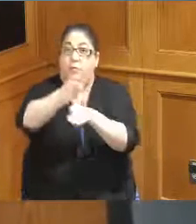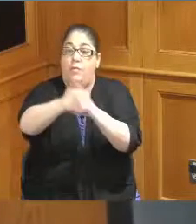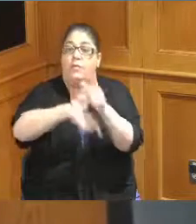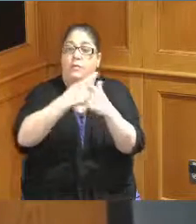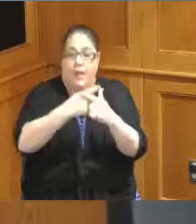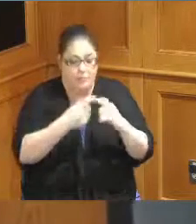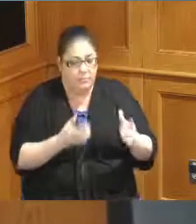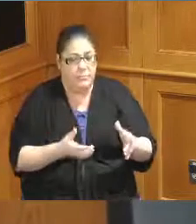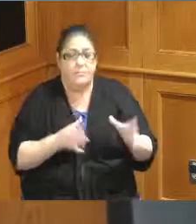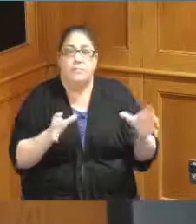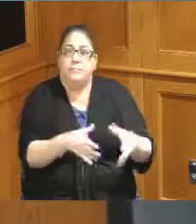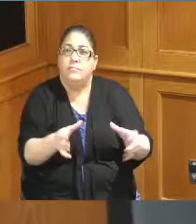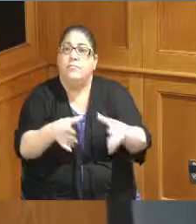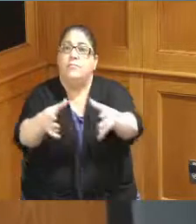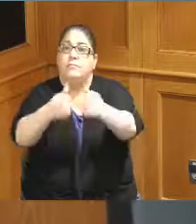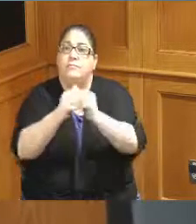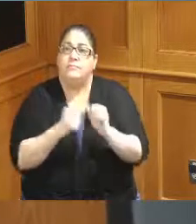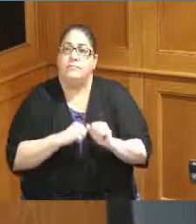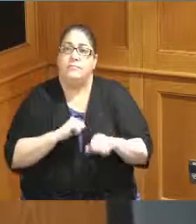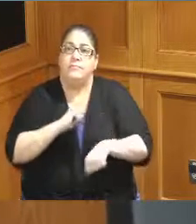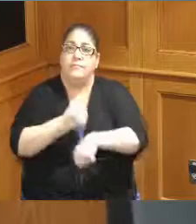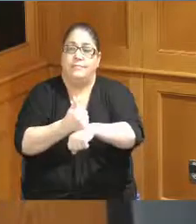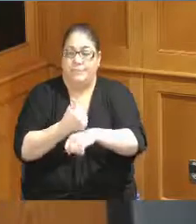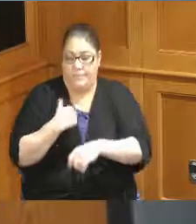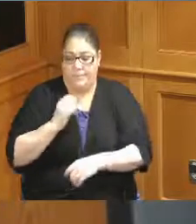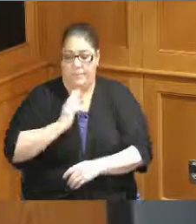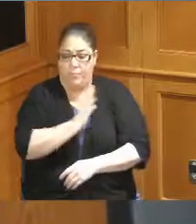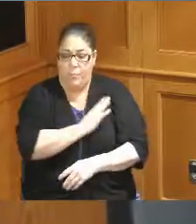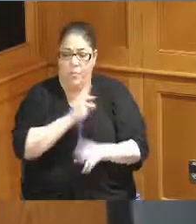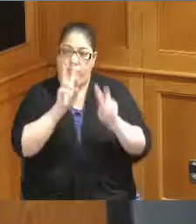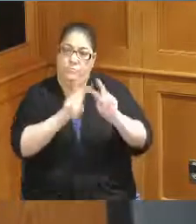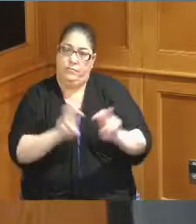looking into that as a board and we put that in our budget to look into us I just wanted the